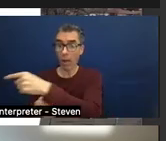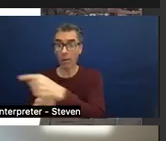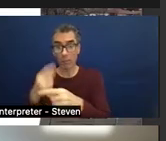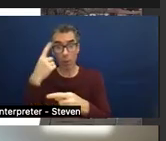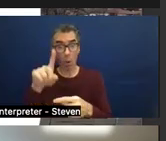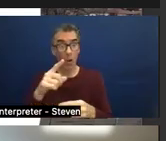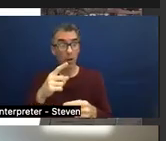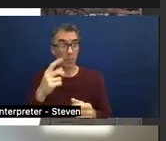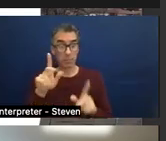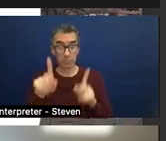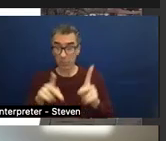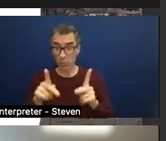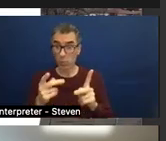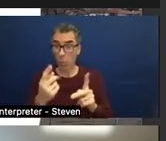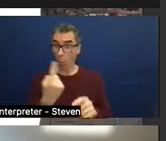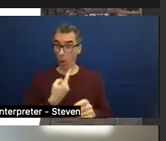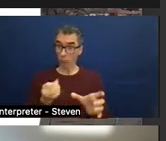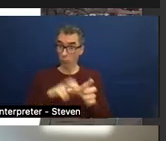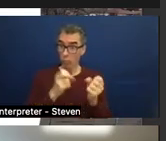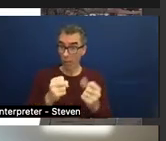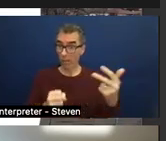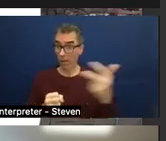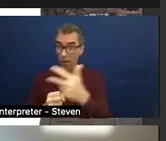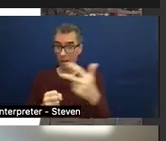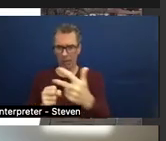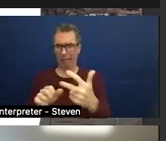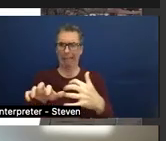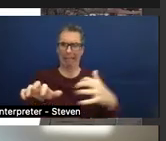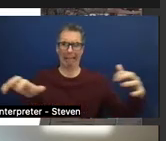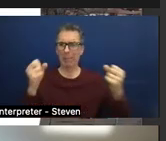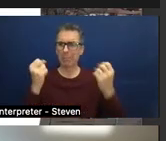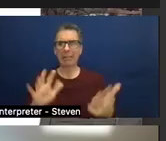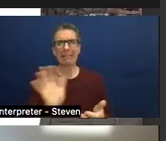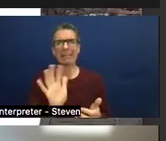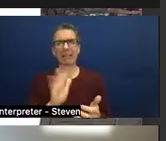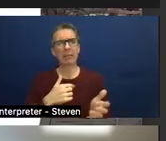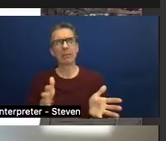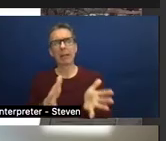And so we have to be mindful as to how we increase the people moving capacity